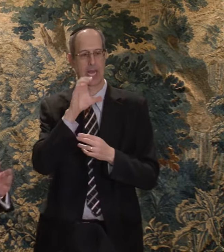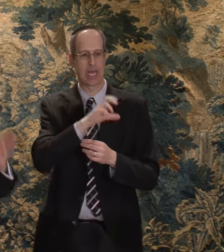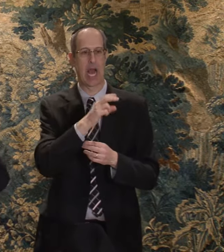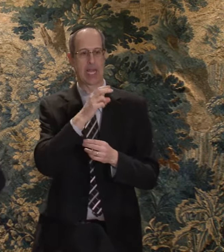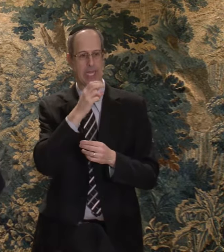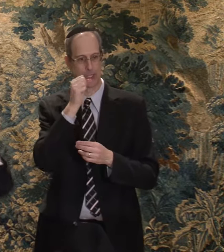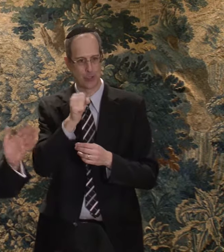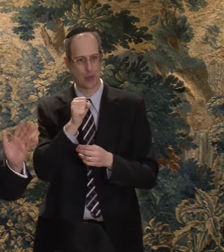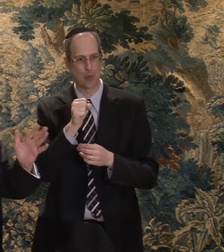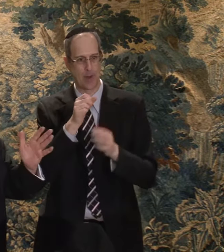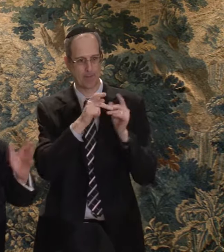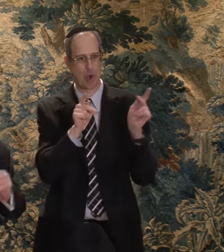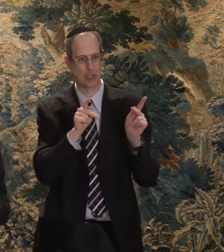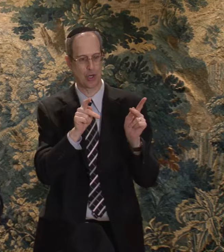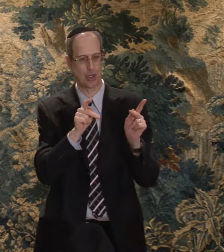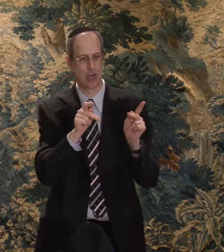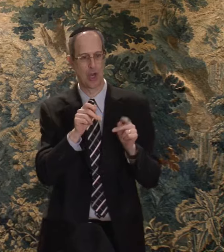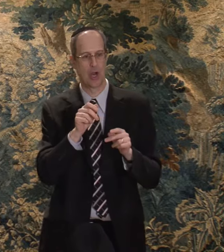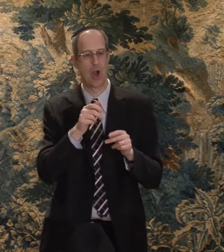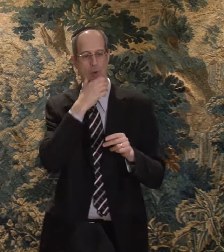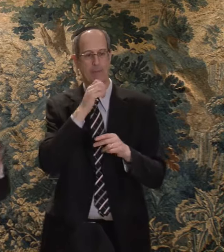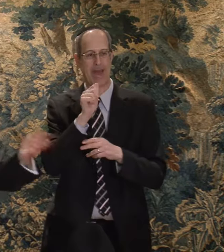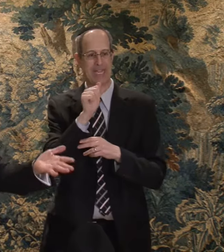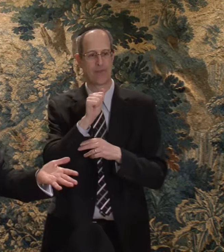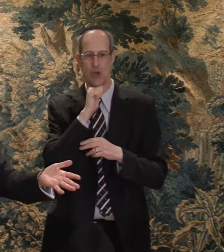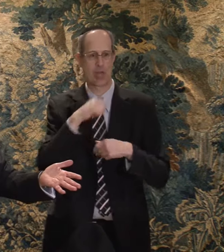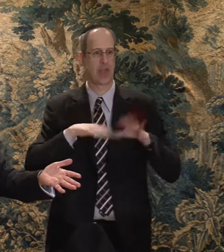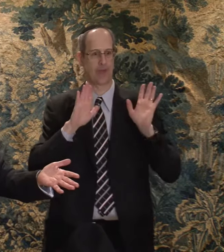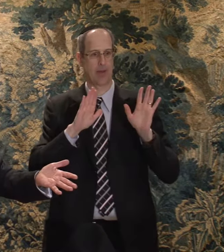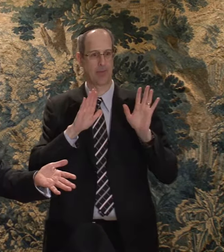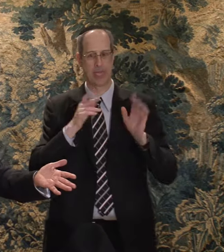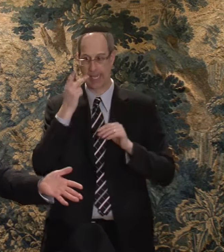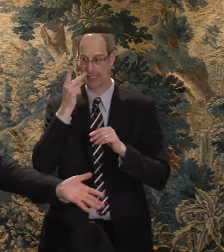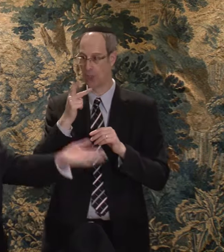Rabbi Akiva did not give up he saw twenty four thousand times even died he